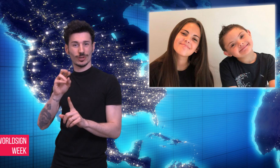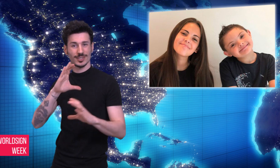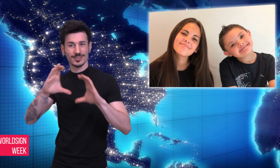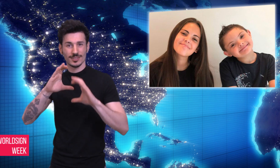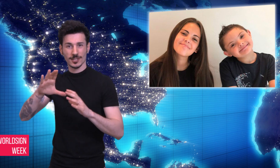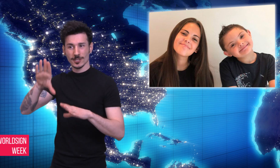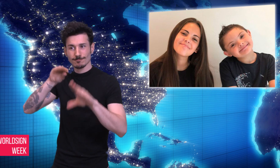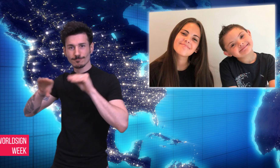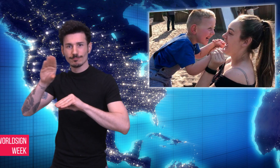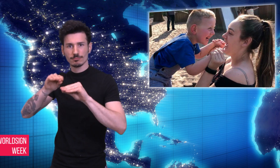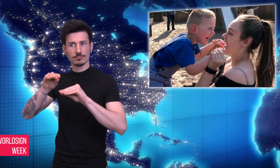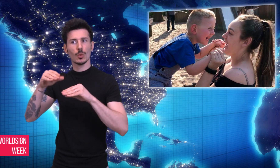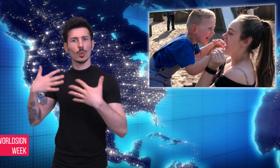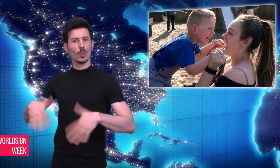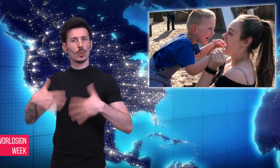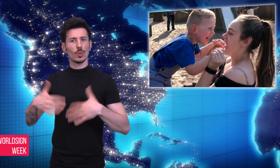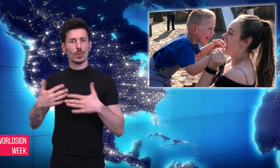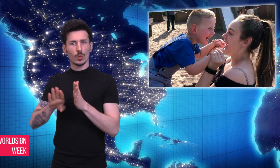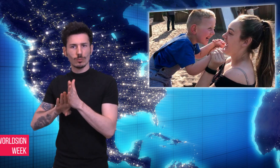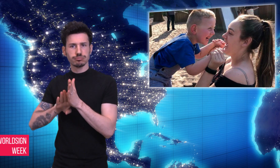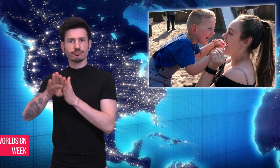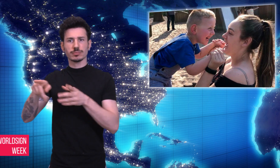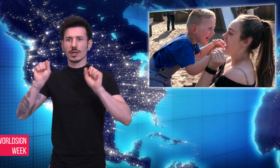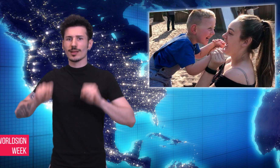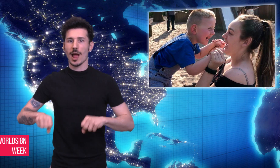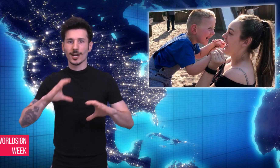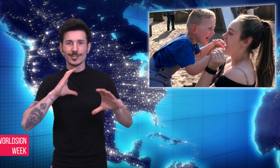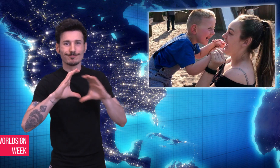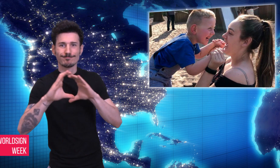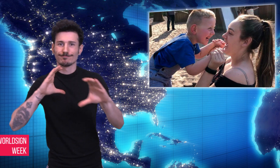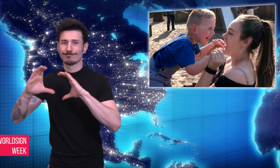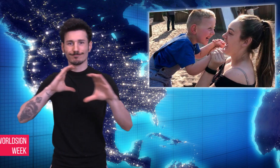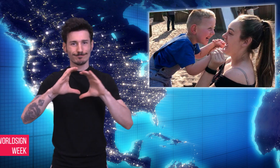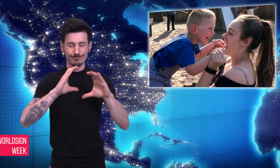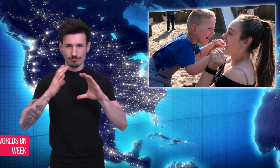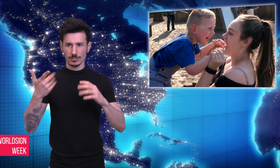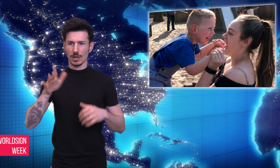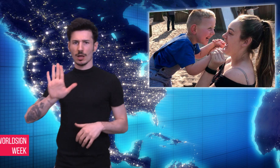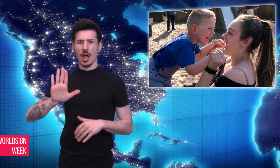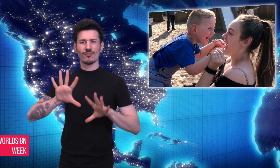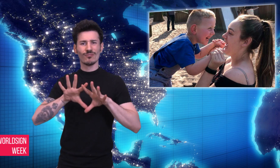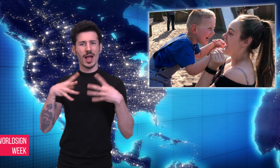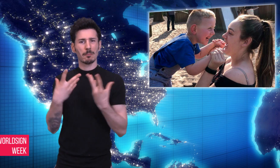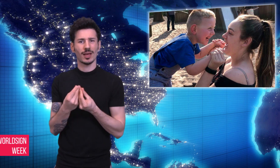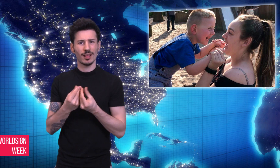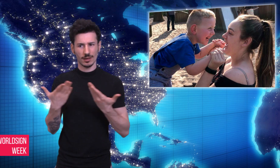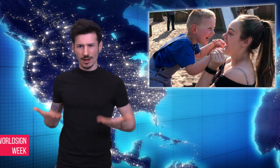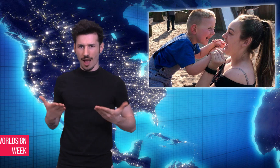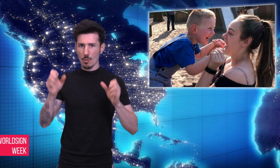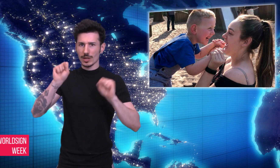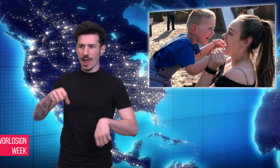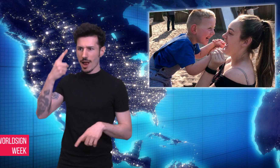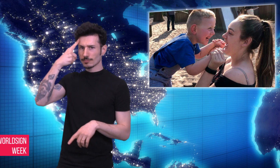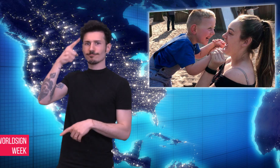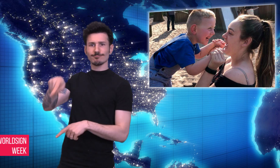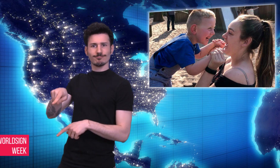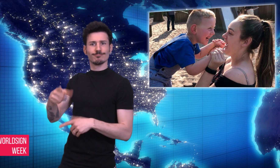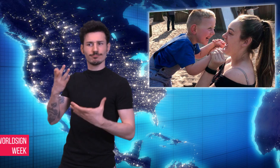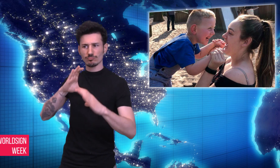stressed. The family can now understand what Lucus says and wants more.